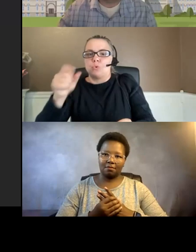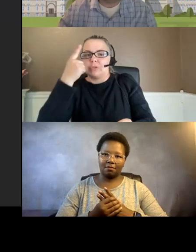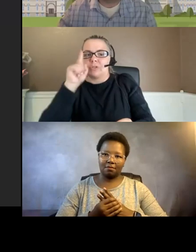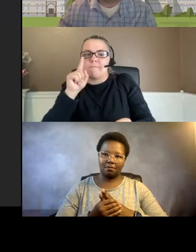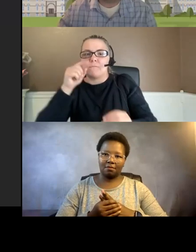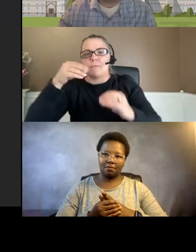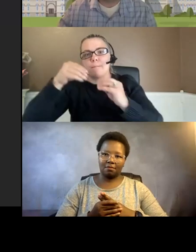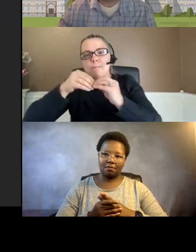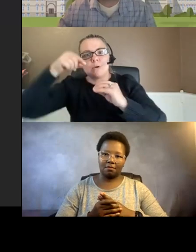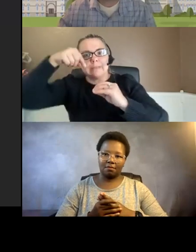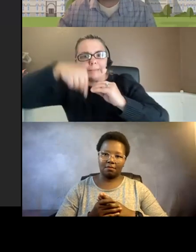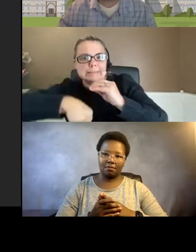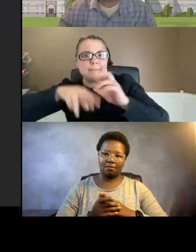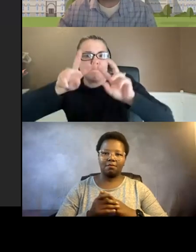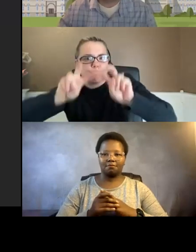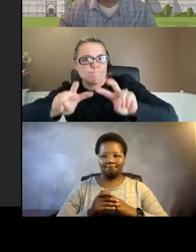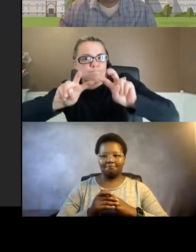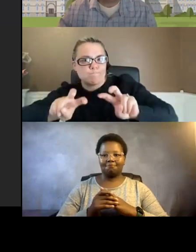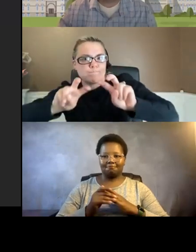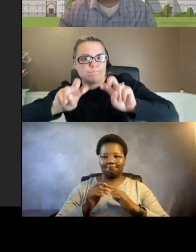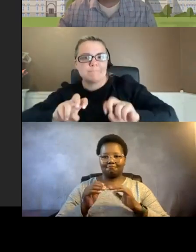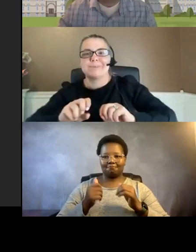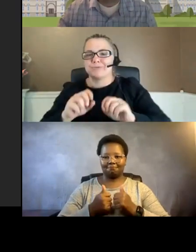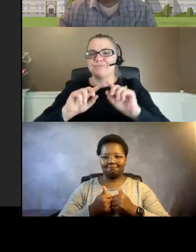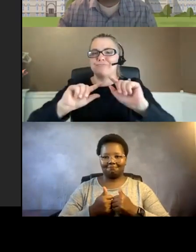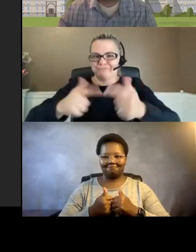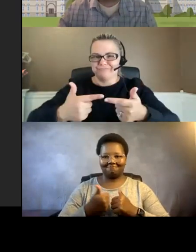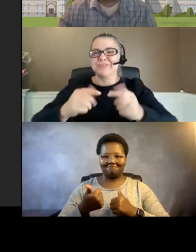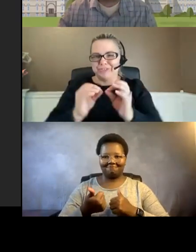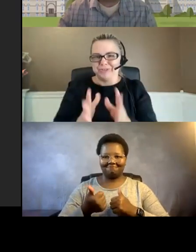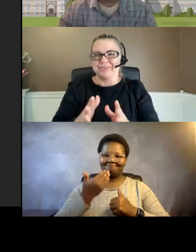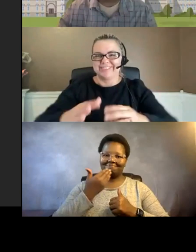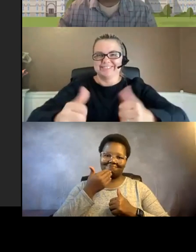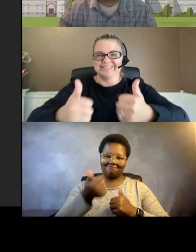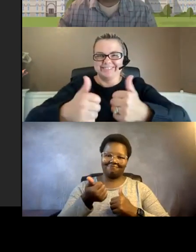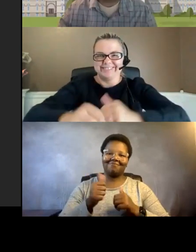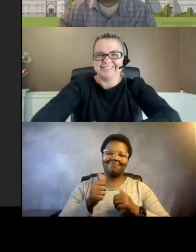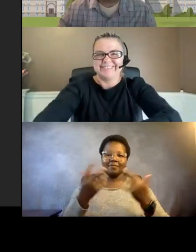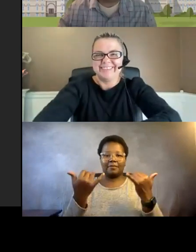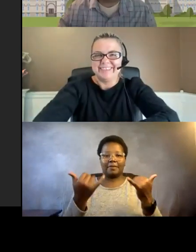a little bit in the middle. So, when it comes to that keyboard testing we recommend testing